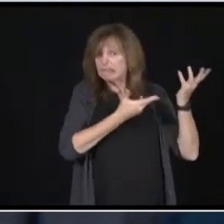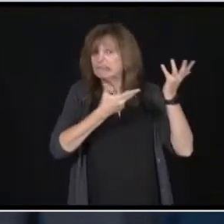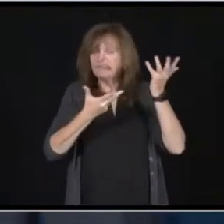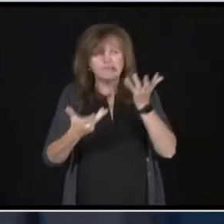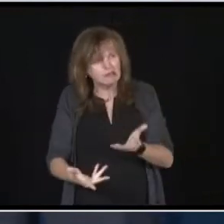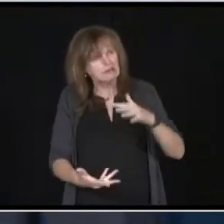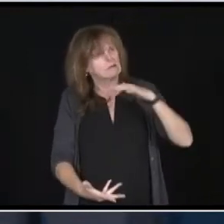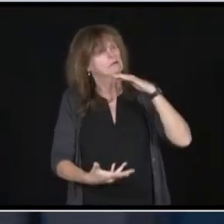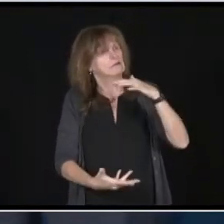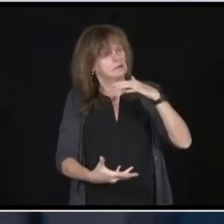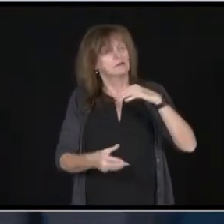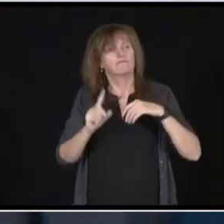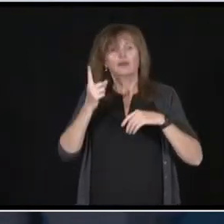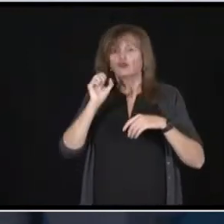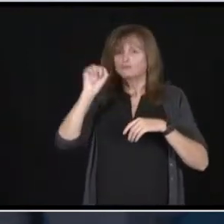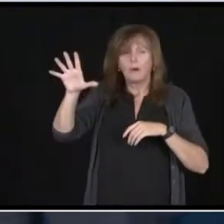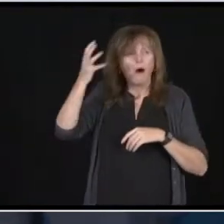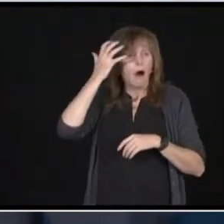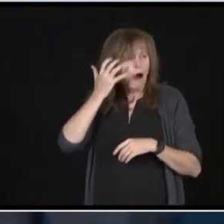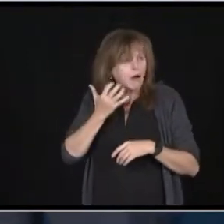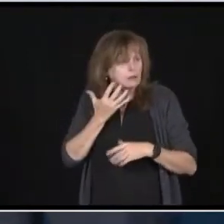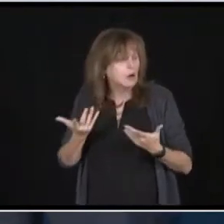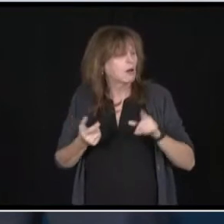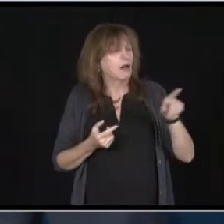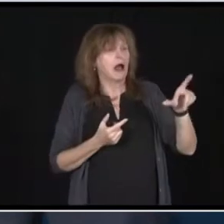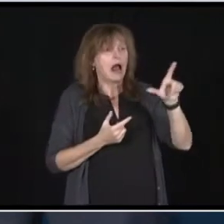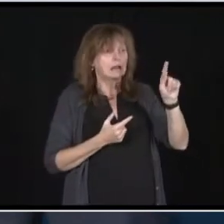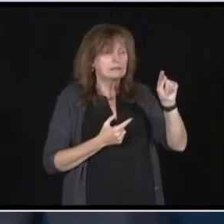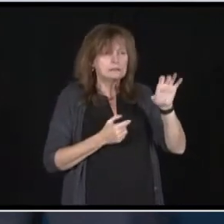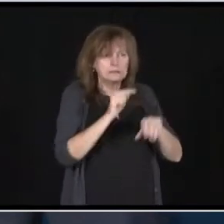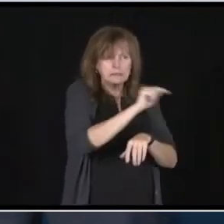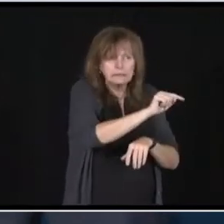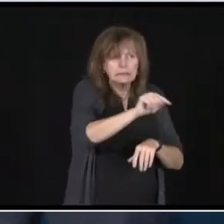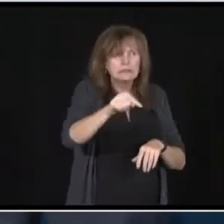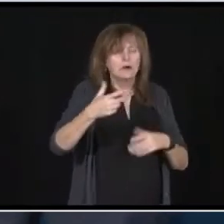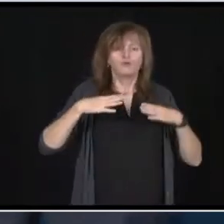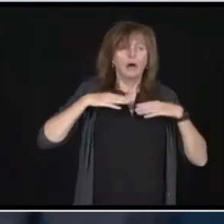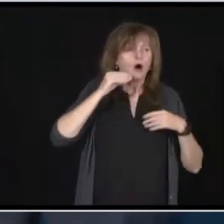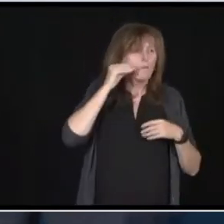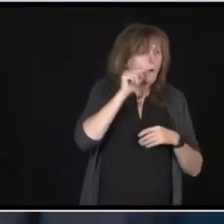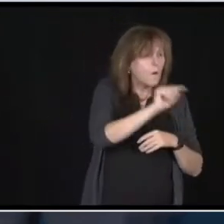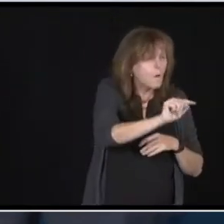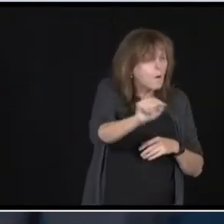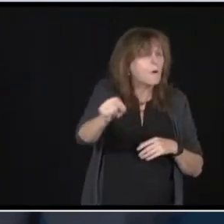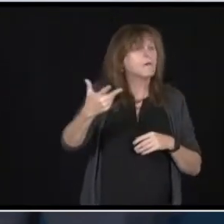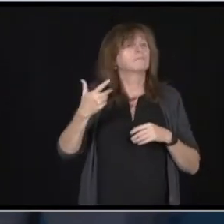It is very important. As part of keeping our Ontarians safe plan. But there are no shortages.